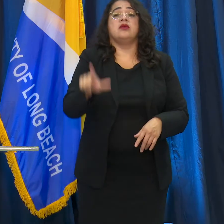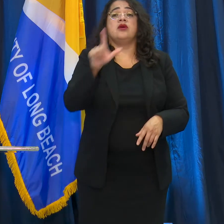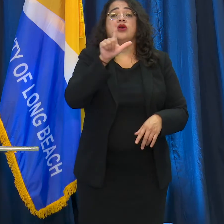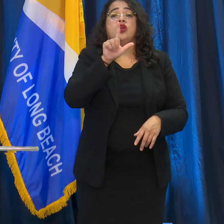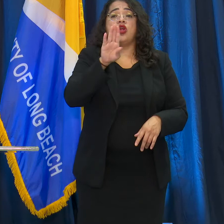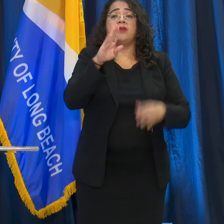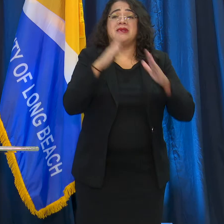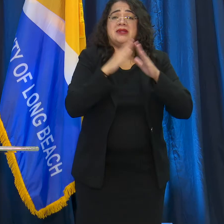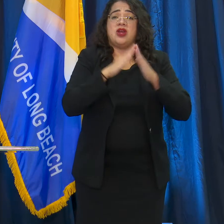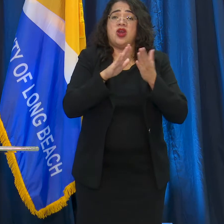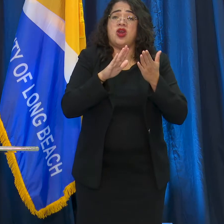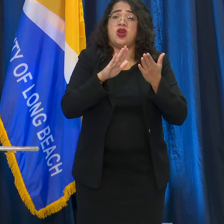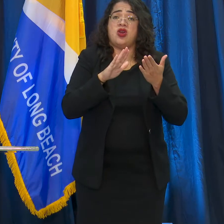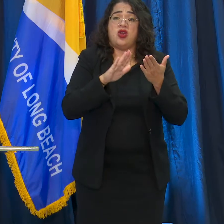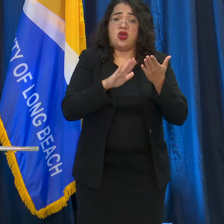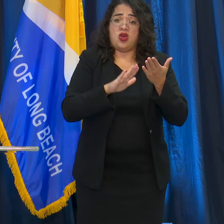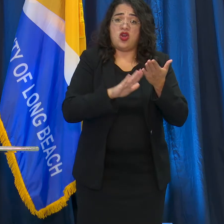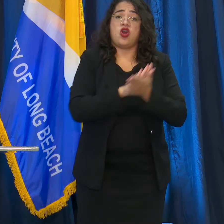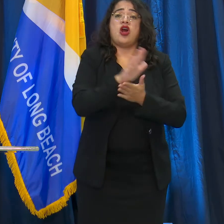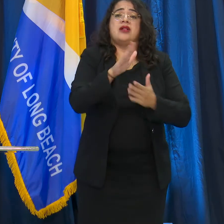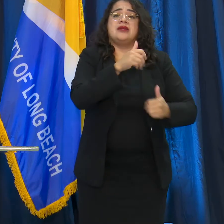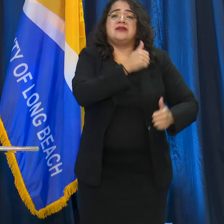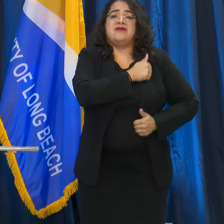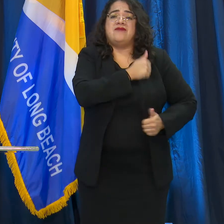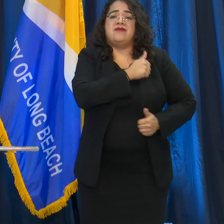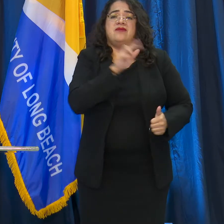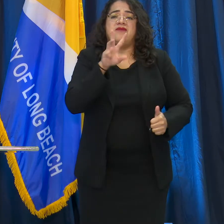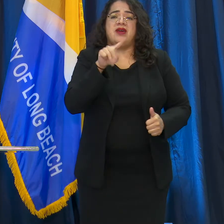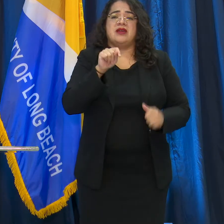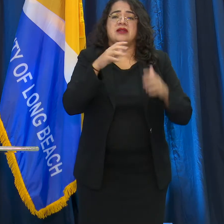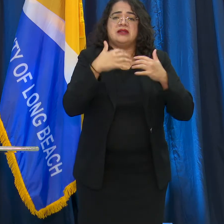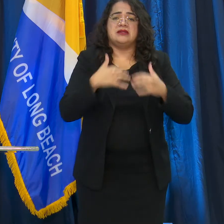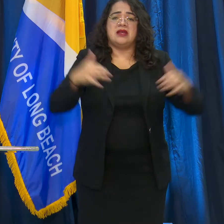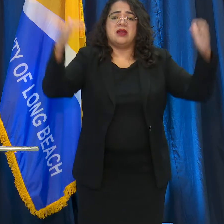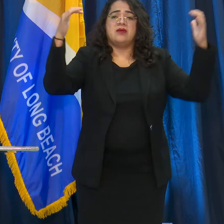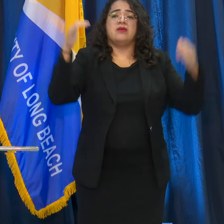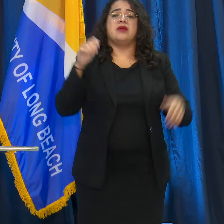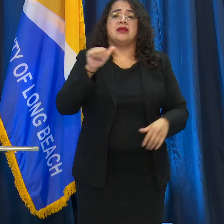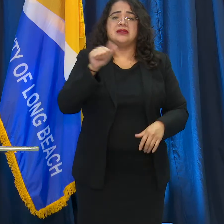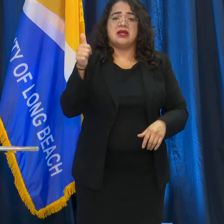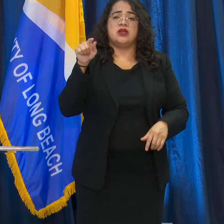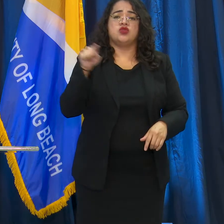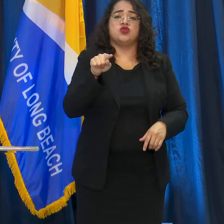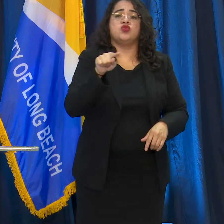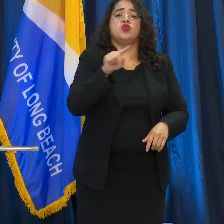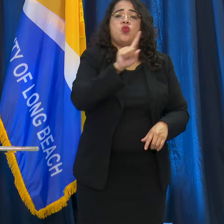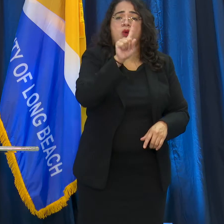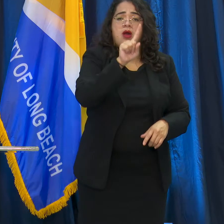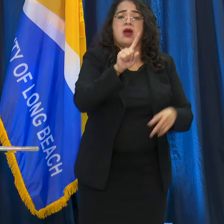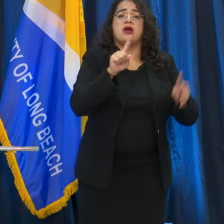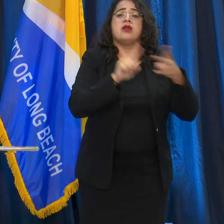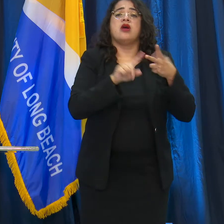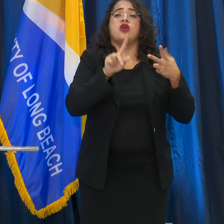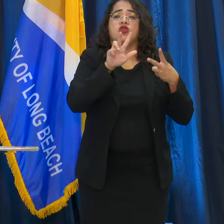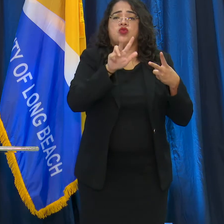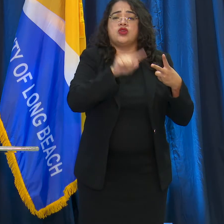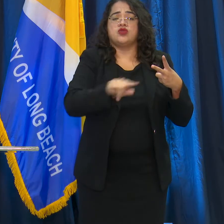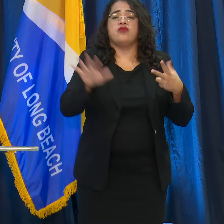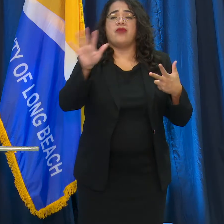will be weekdays 10 a.m to 1 p.m and 3 p.m to 5 p.m, so there will be two shifts there. Cabrillo High School will be on weekends